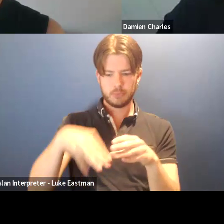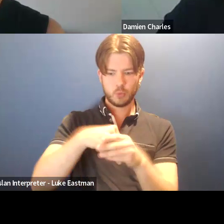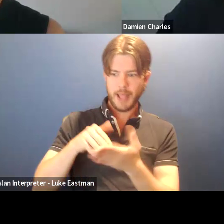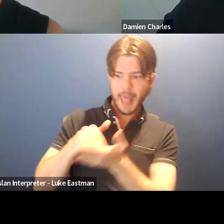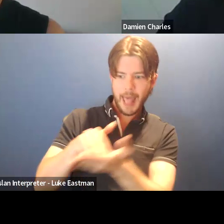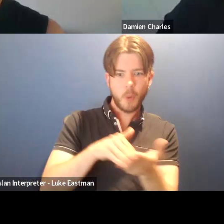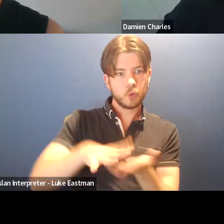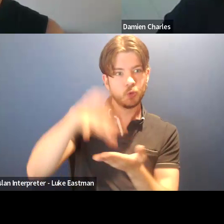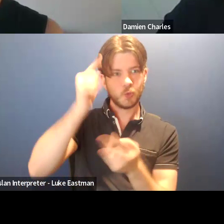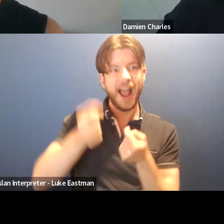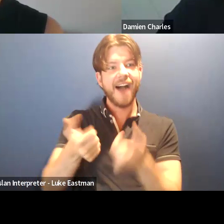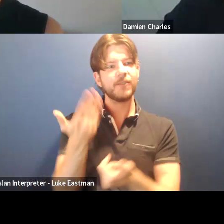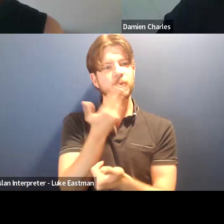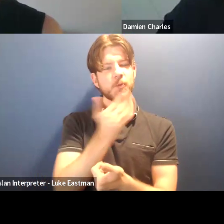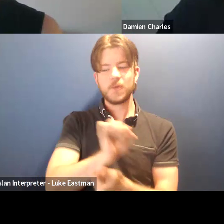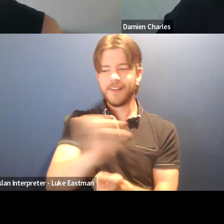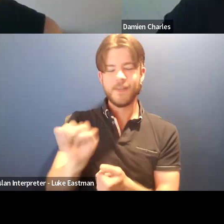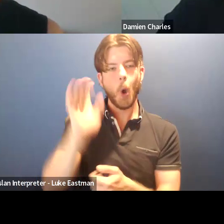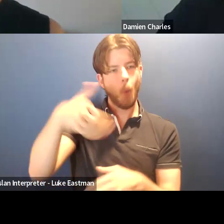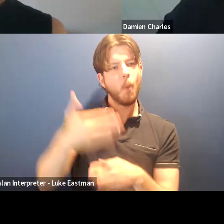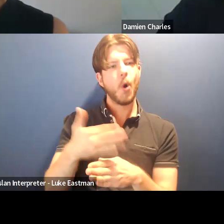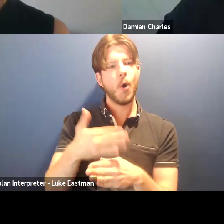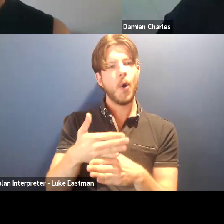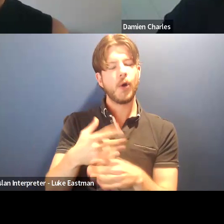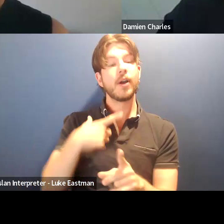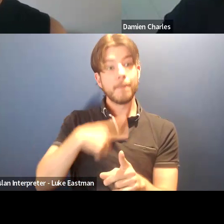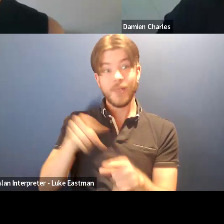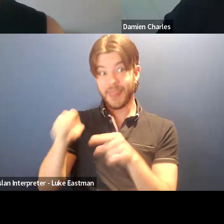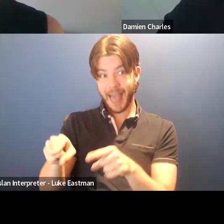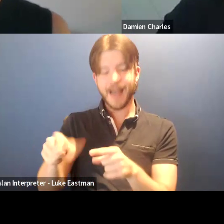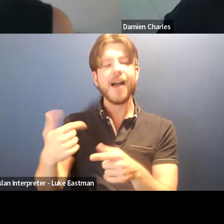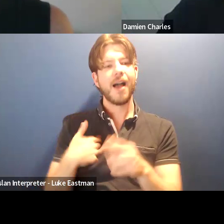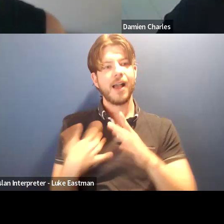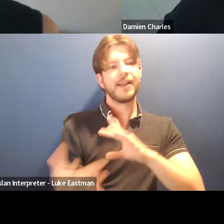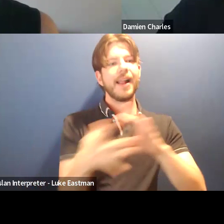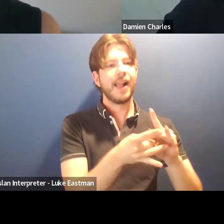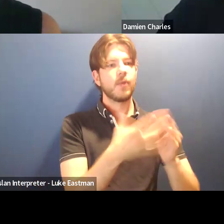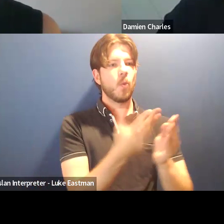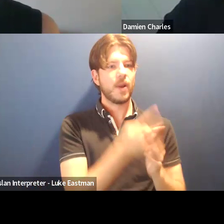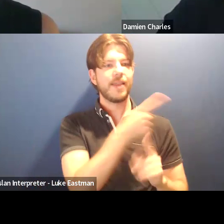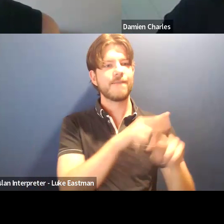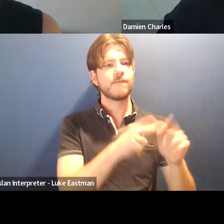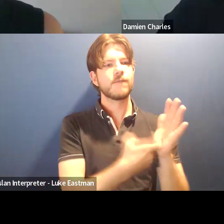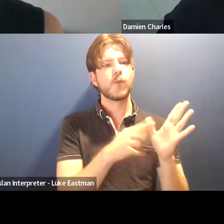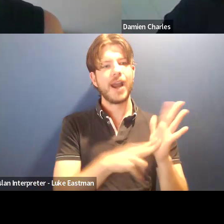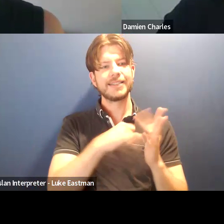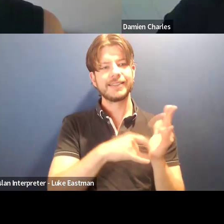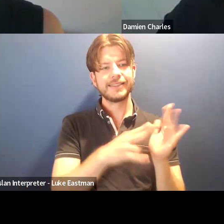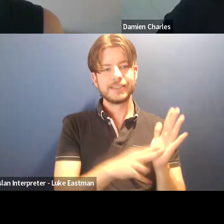with their homework and through that I got connected in with Frankston Youth